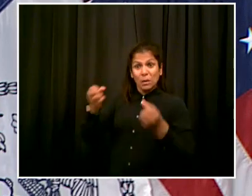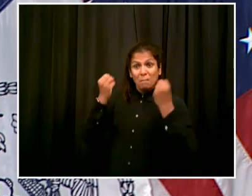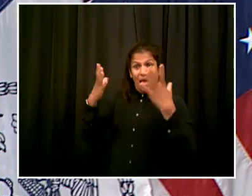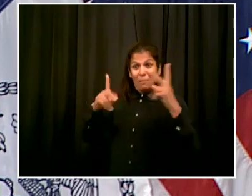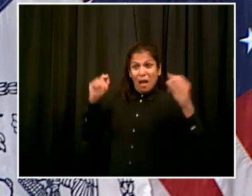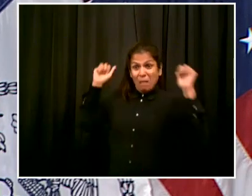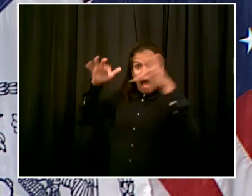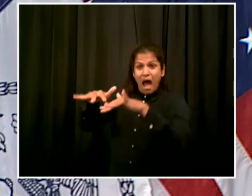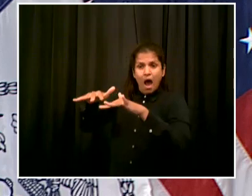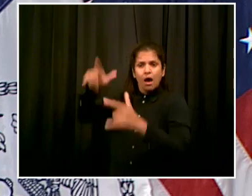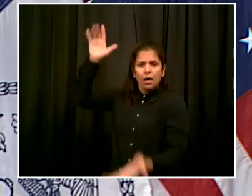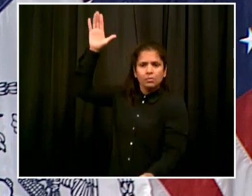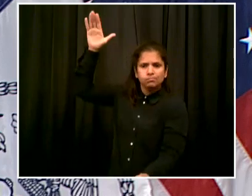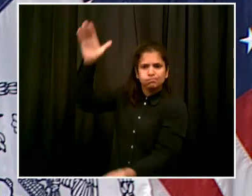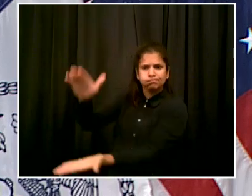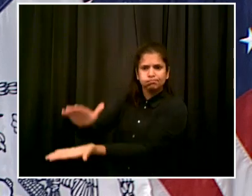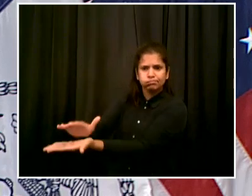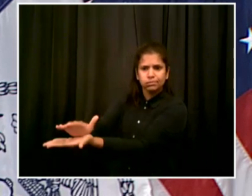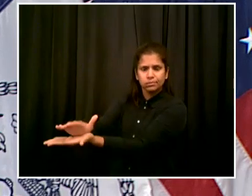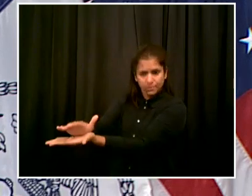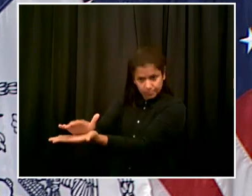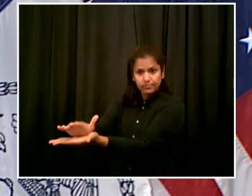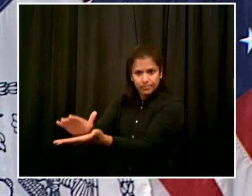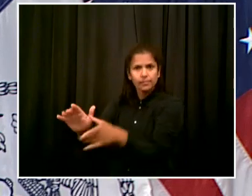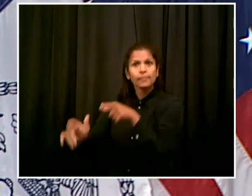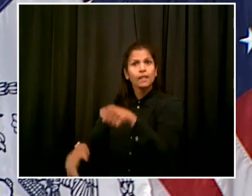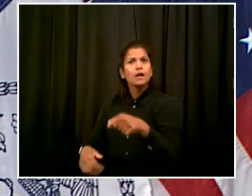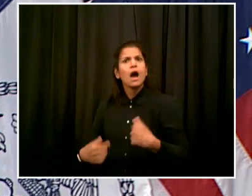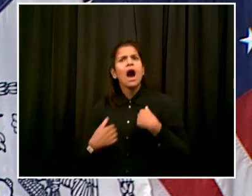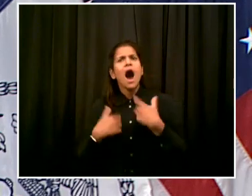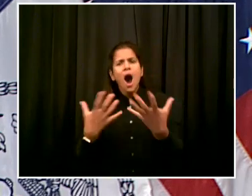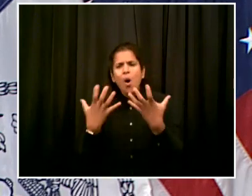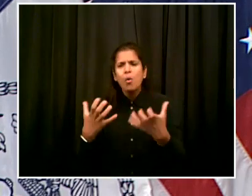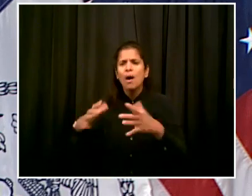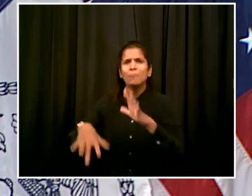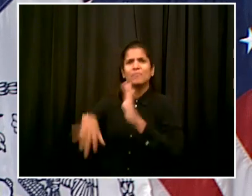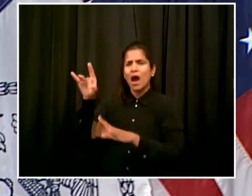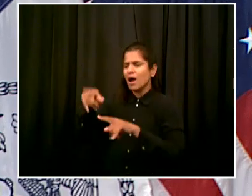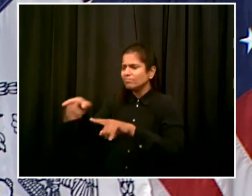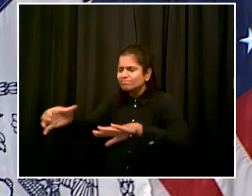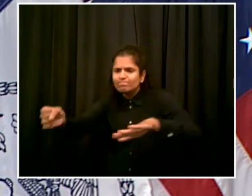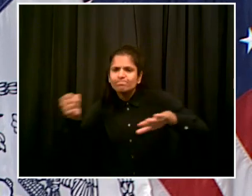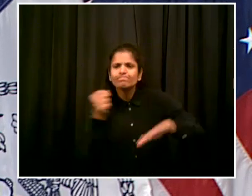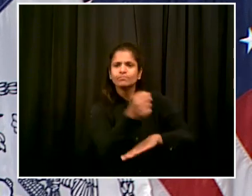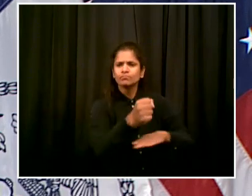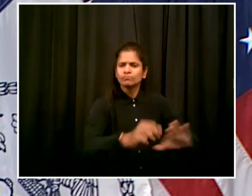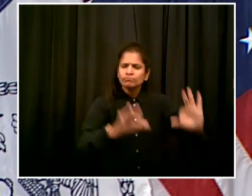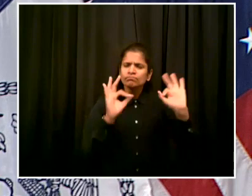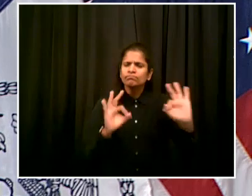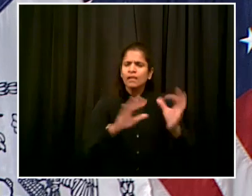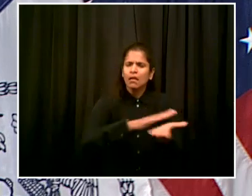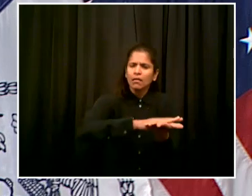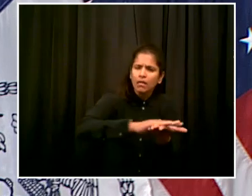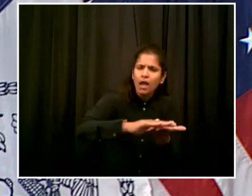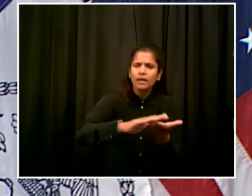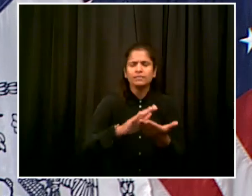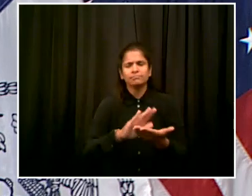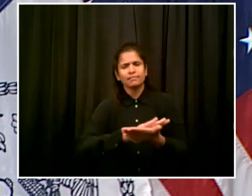COMING EWEK. S BUT WE WANT TO BE CREATIVE AND CONTINUE TO HELP